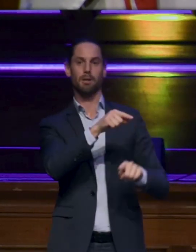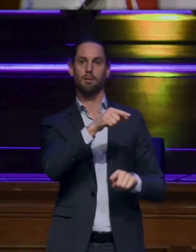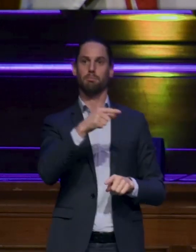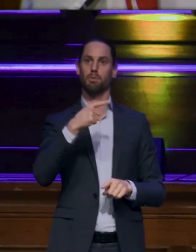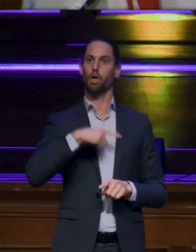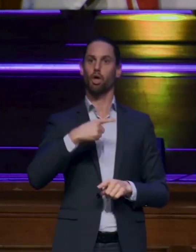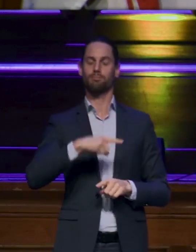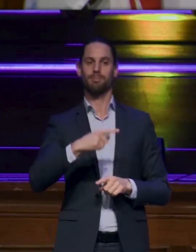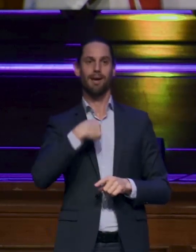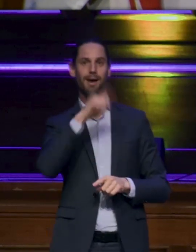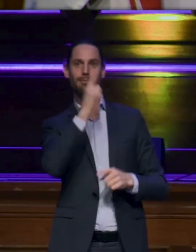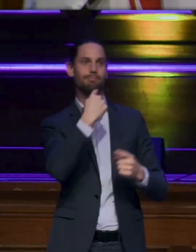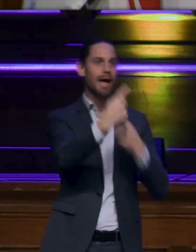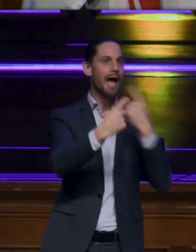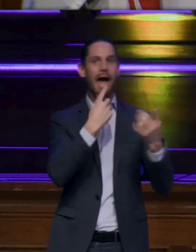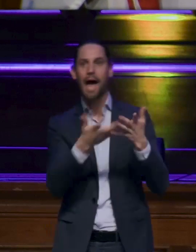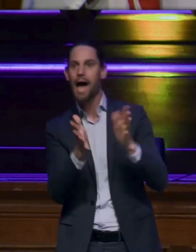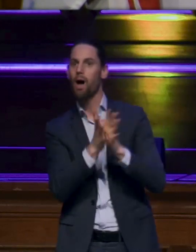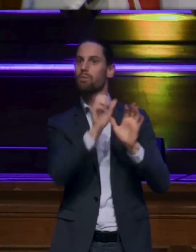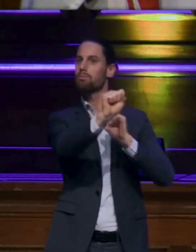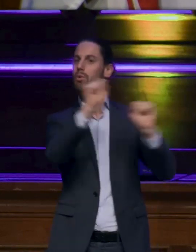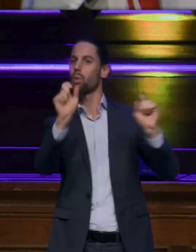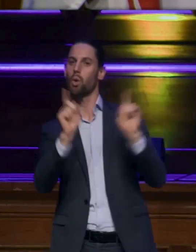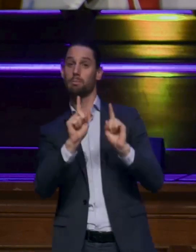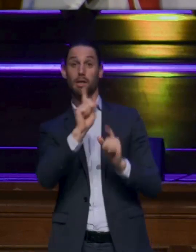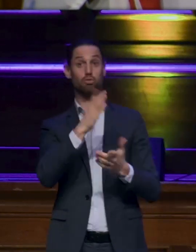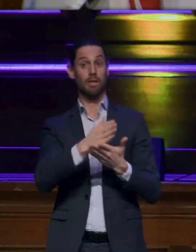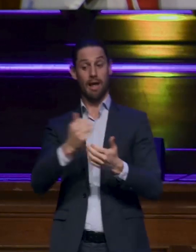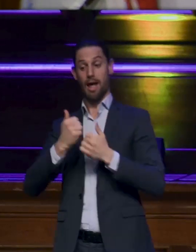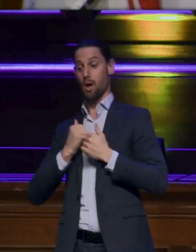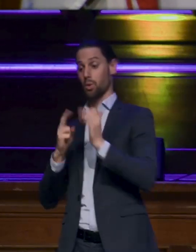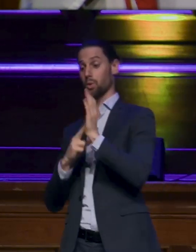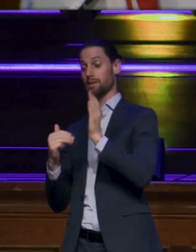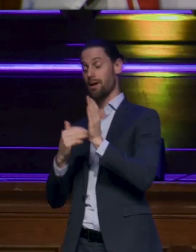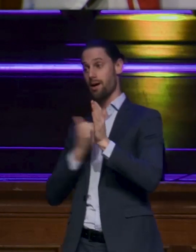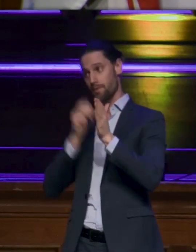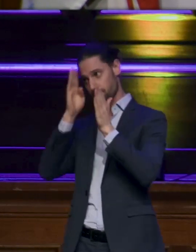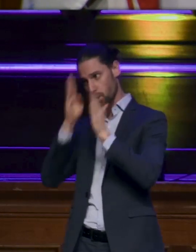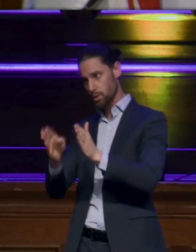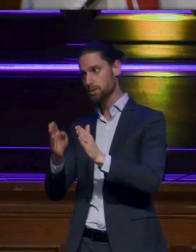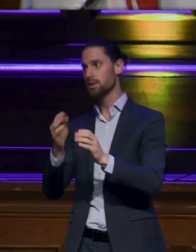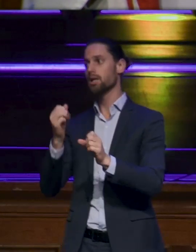any stretch and for us of course you know our focus is ensuring that the